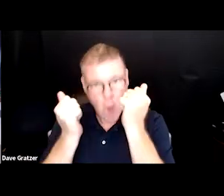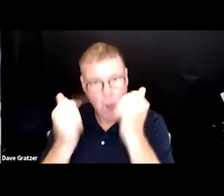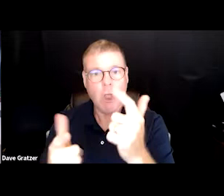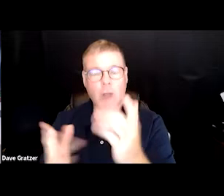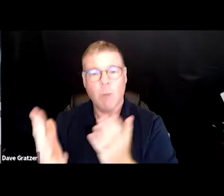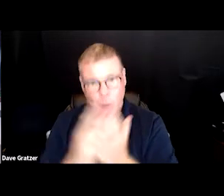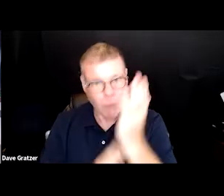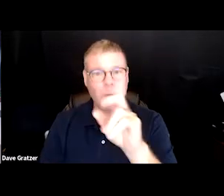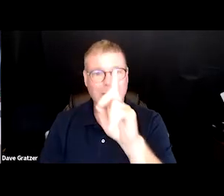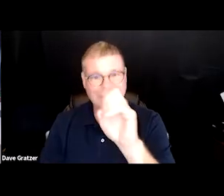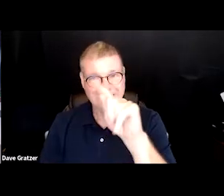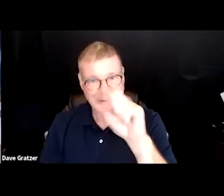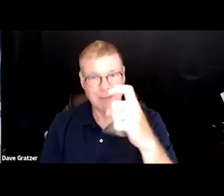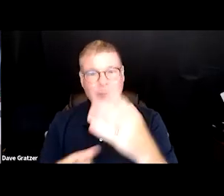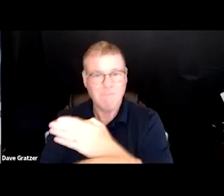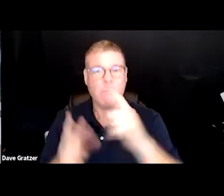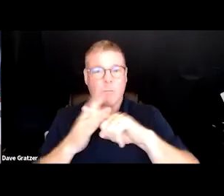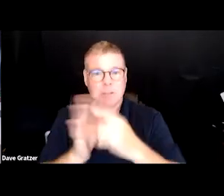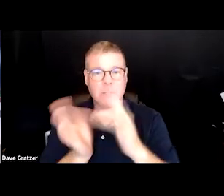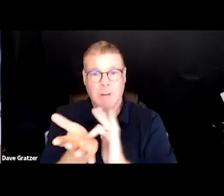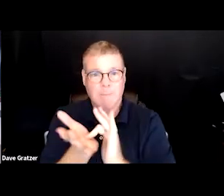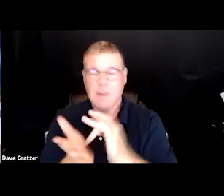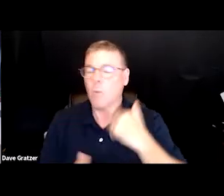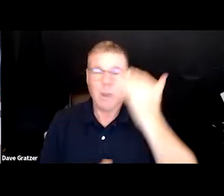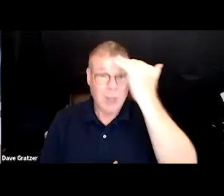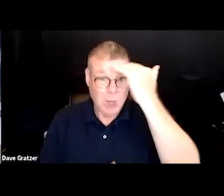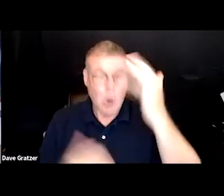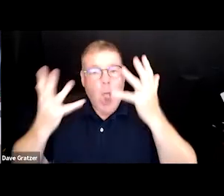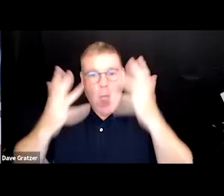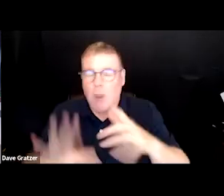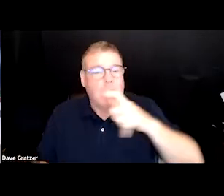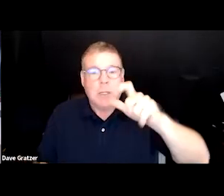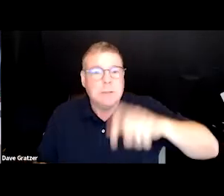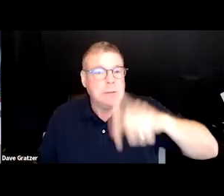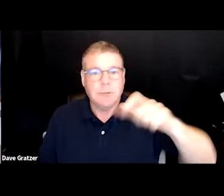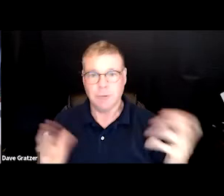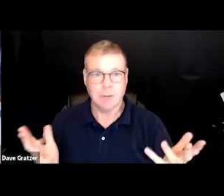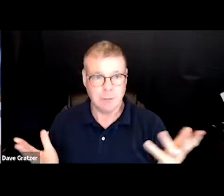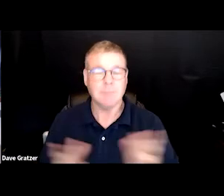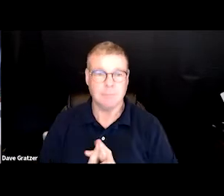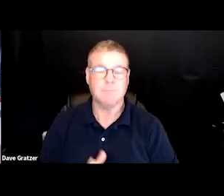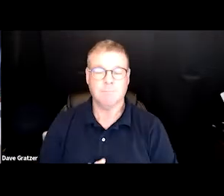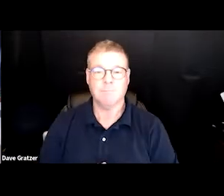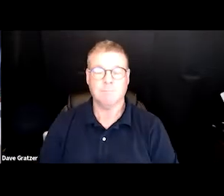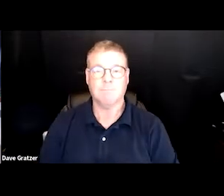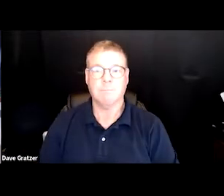before starting these medications, which we know is not necessary practice to begin people on these medication treatments.